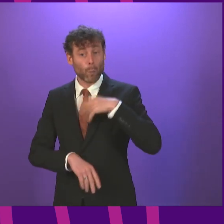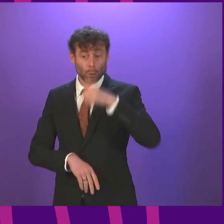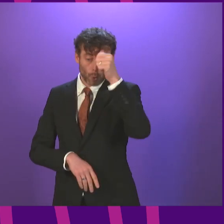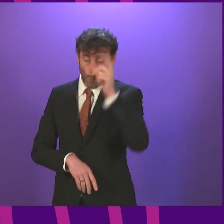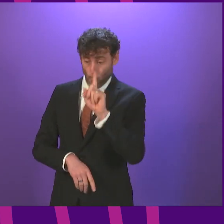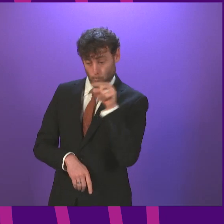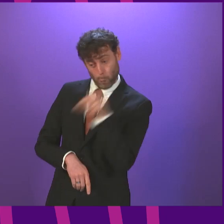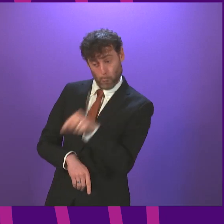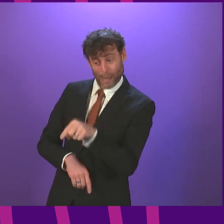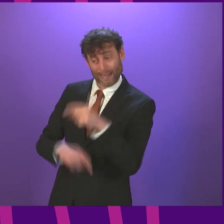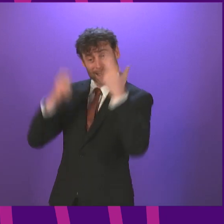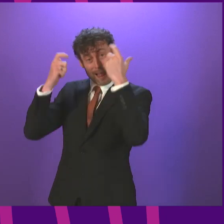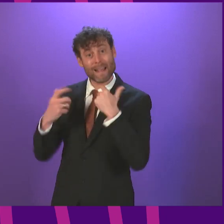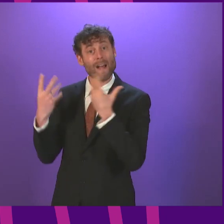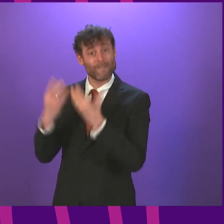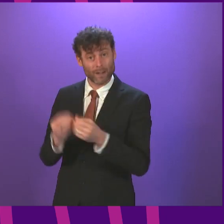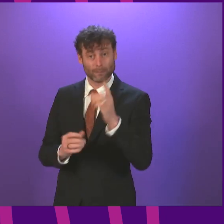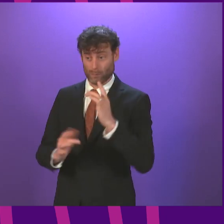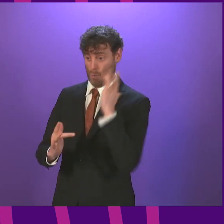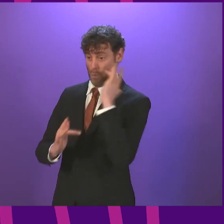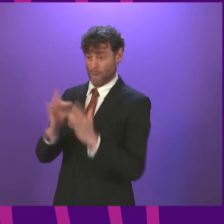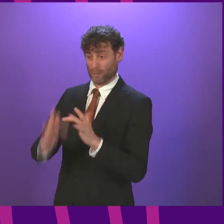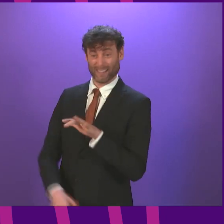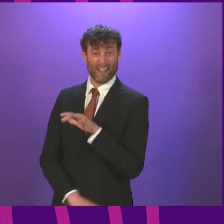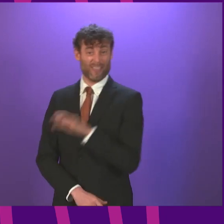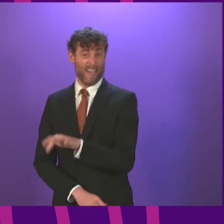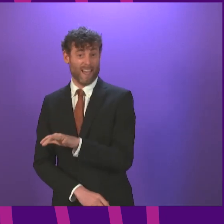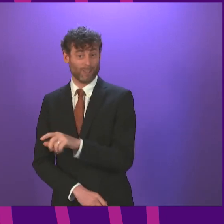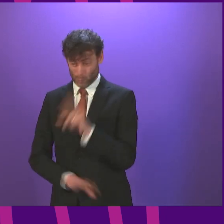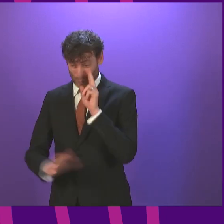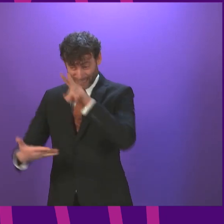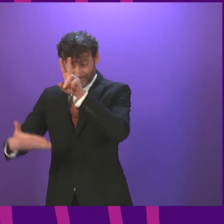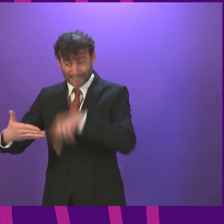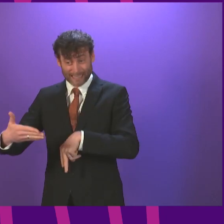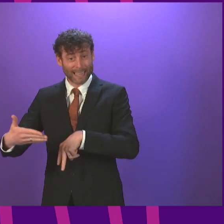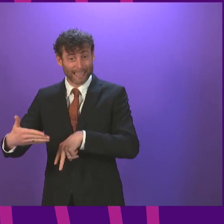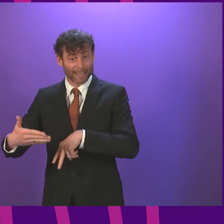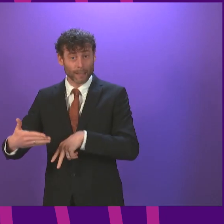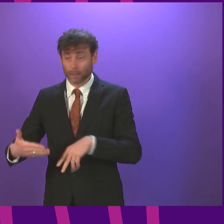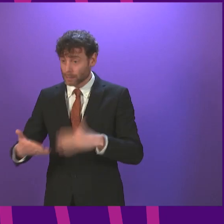What that legal advice sets out very clearly, warts and all, is an unvarnished account of